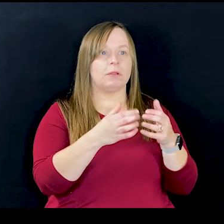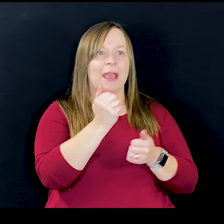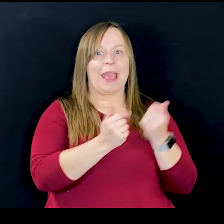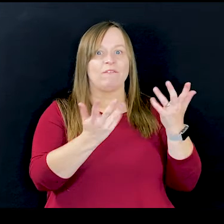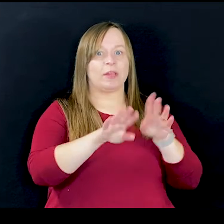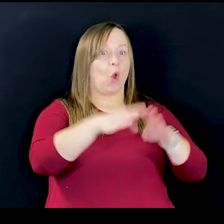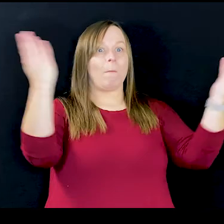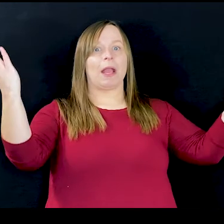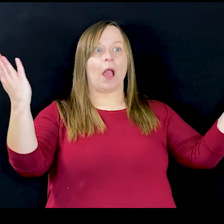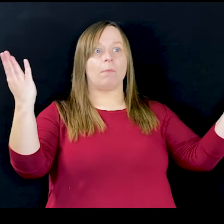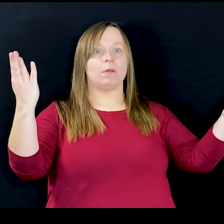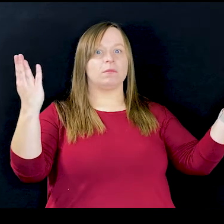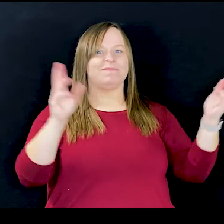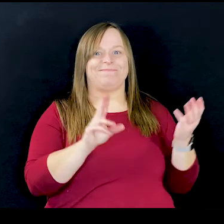as soon as everything opened back up.